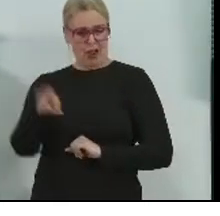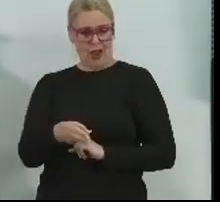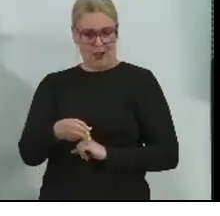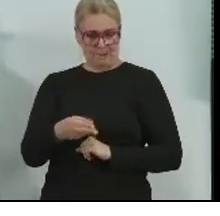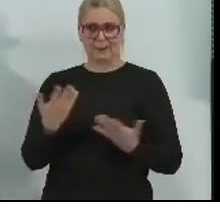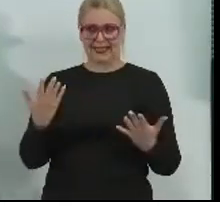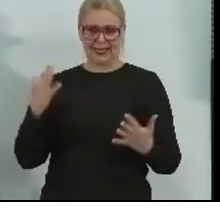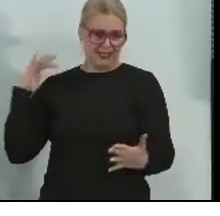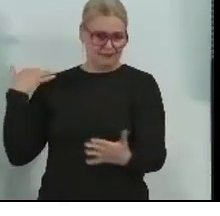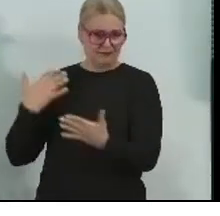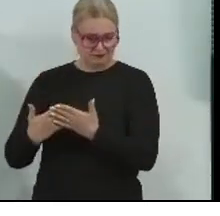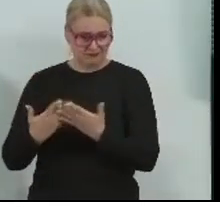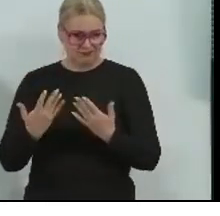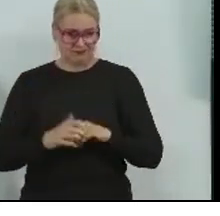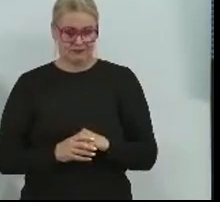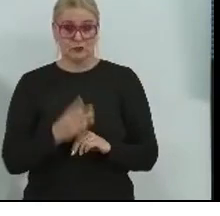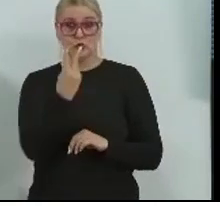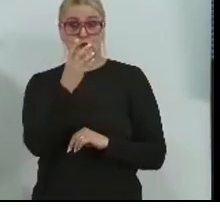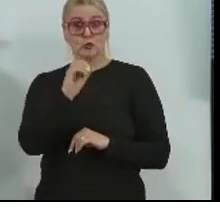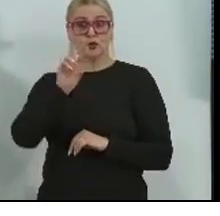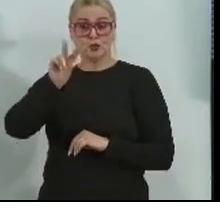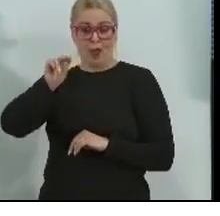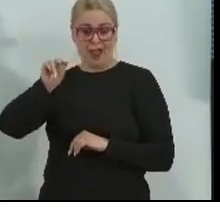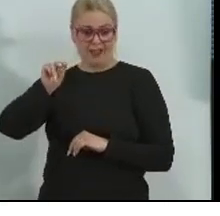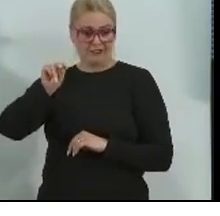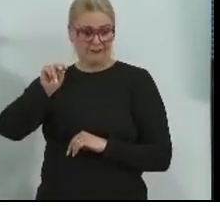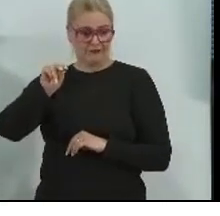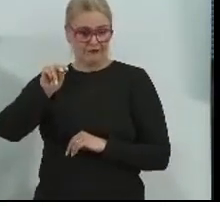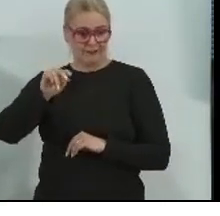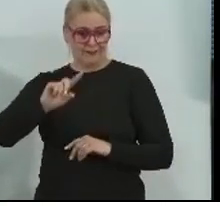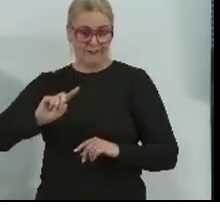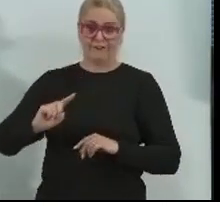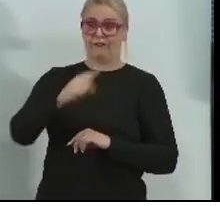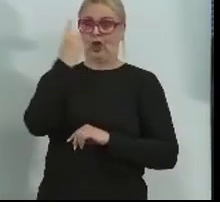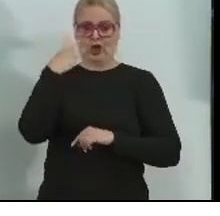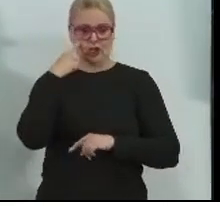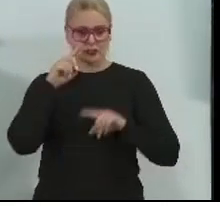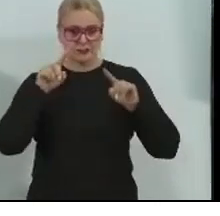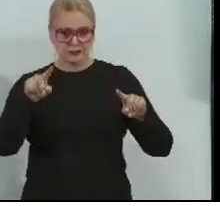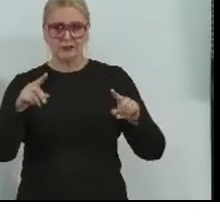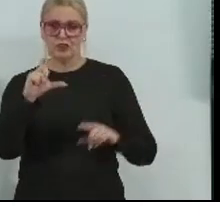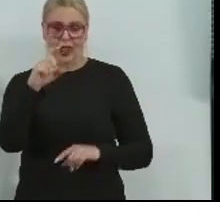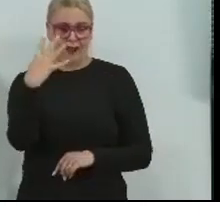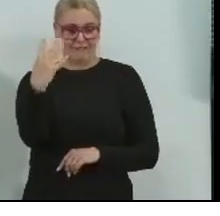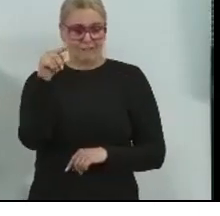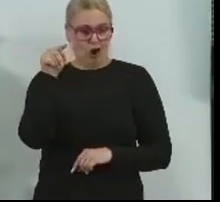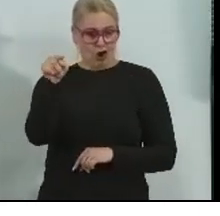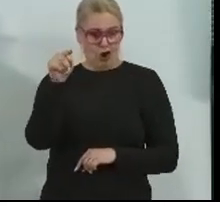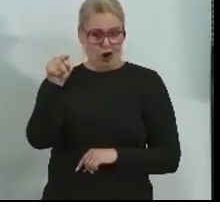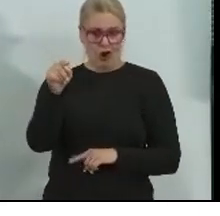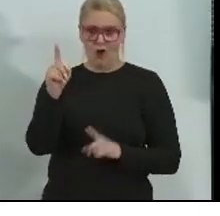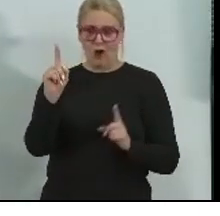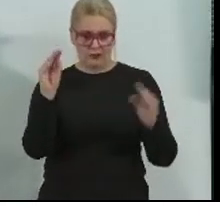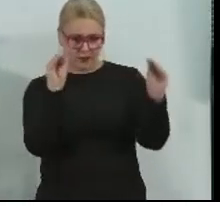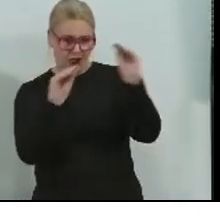Channel 4 was putting together. We've also had Dom and others from Channel 4 have been part of panels that we've had at TechShare Pro before.